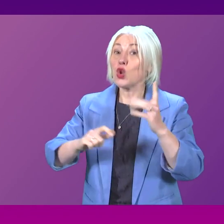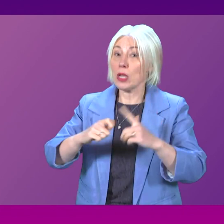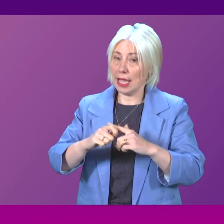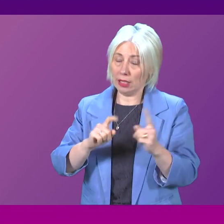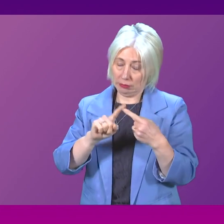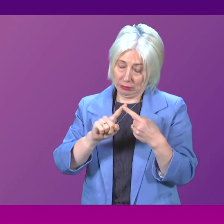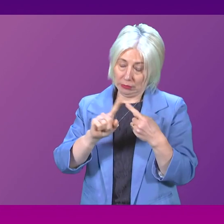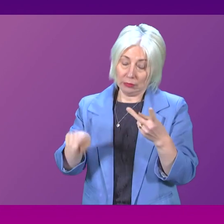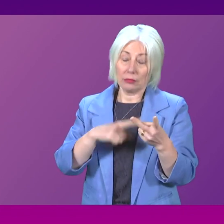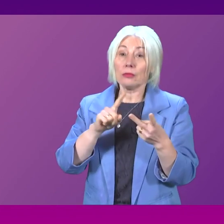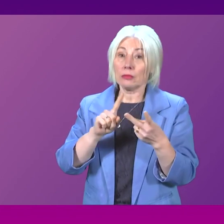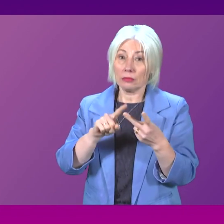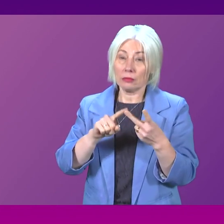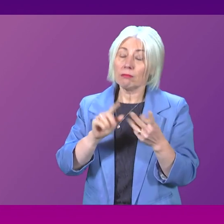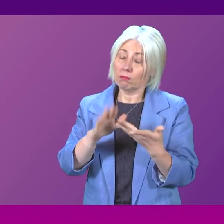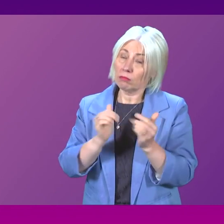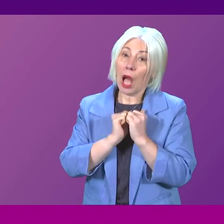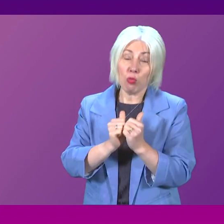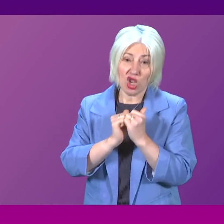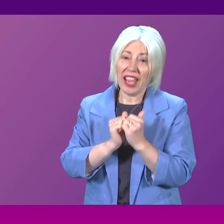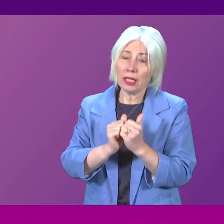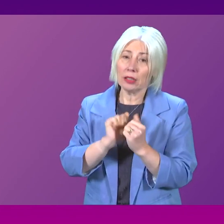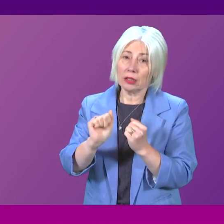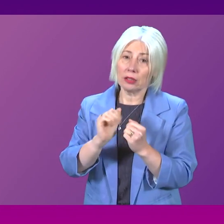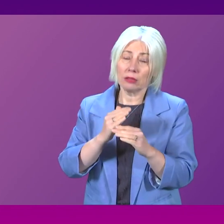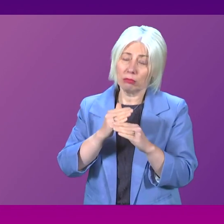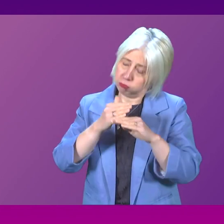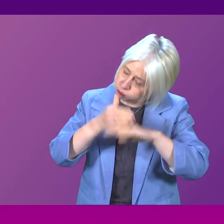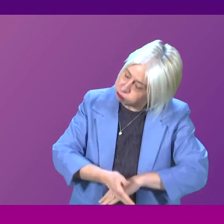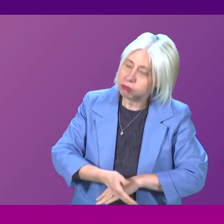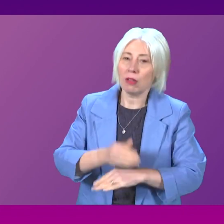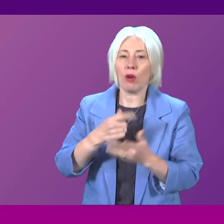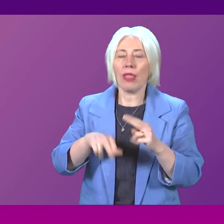Secondly, I deeply appreciate the efforts of staff, which is one of the reasons why